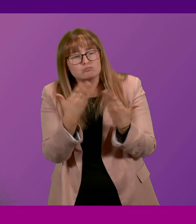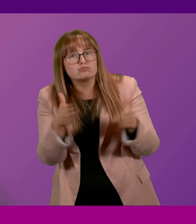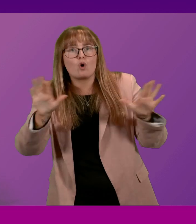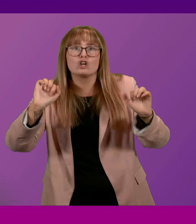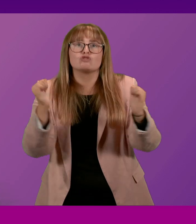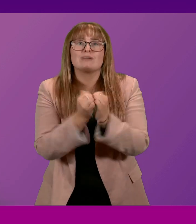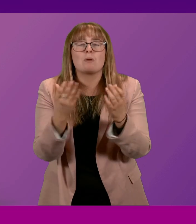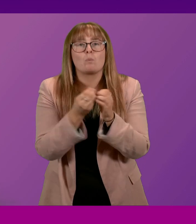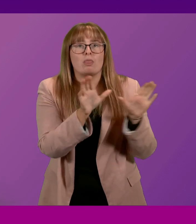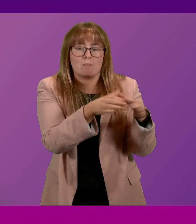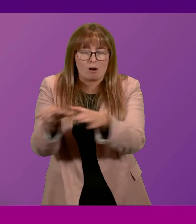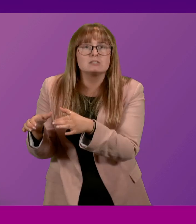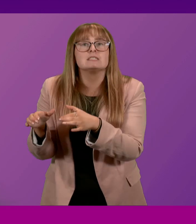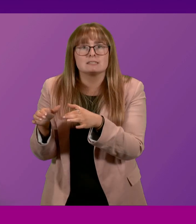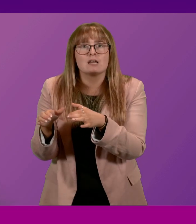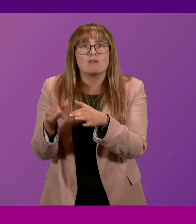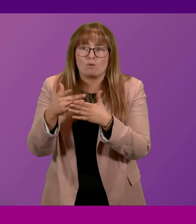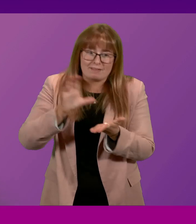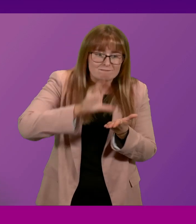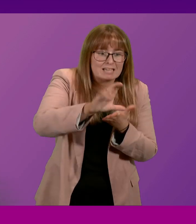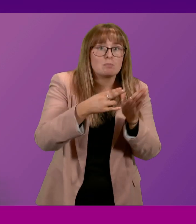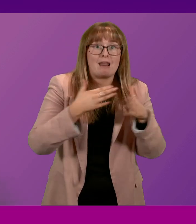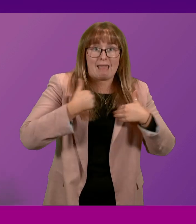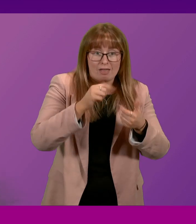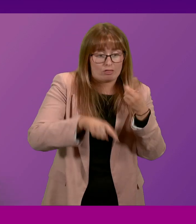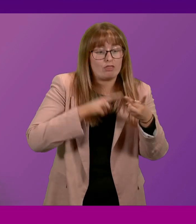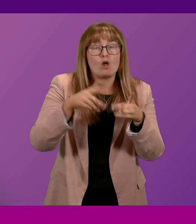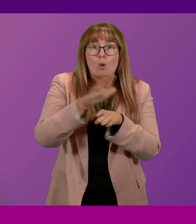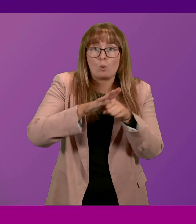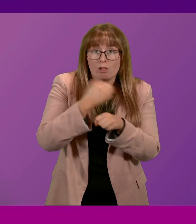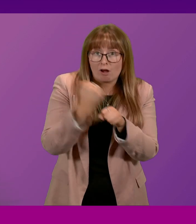in the Parliament on the investment in health, local government, housing